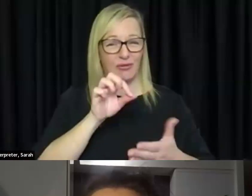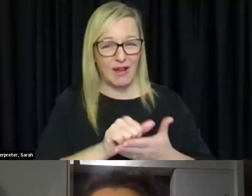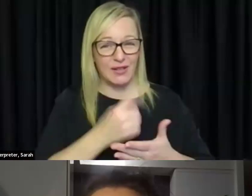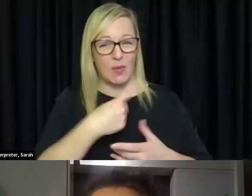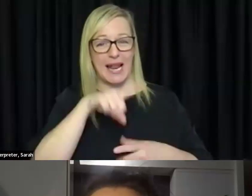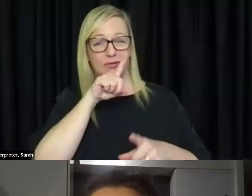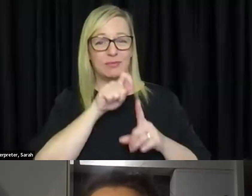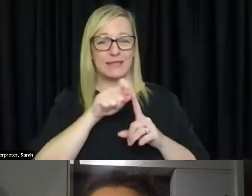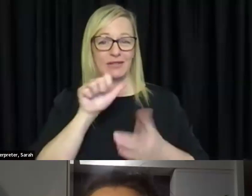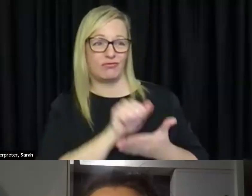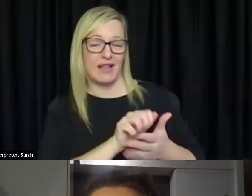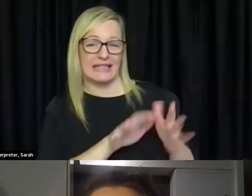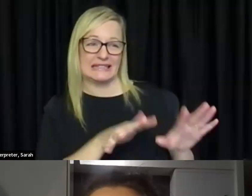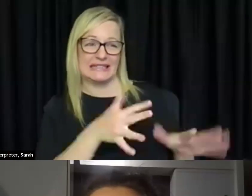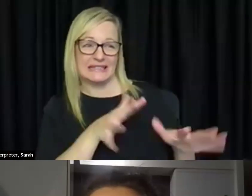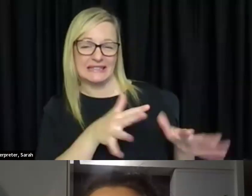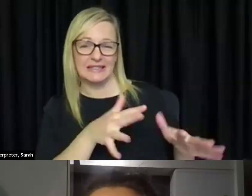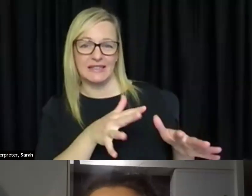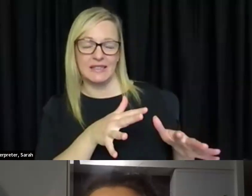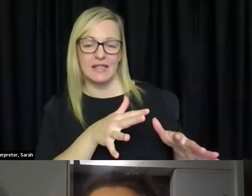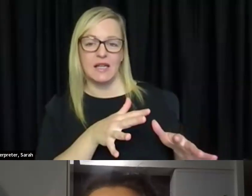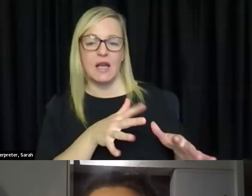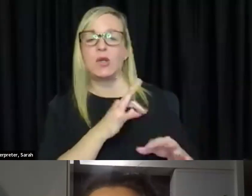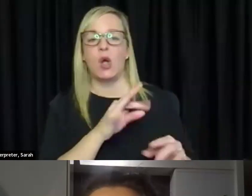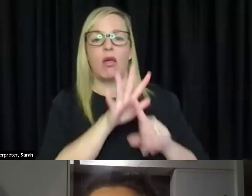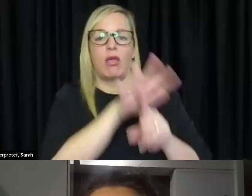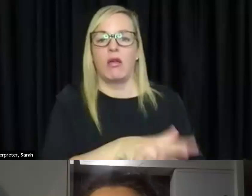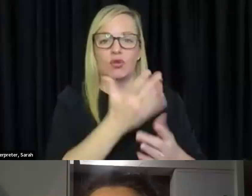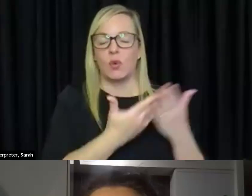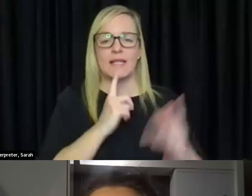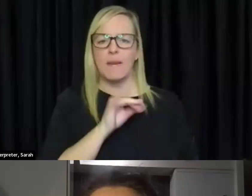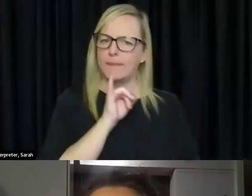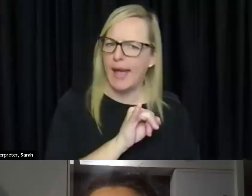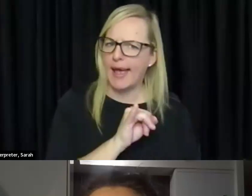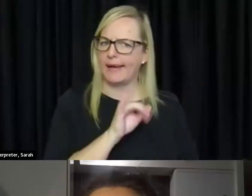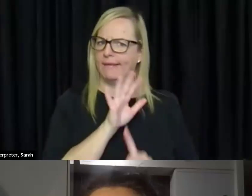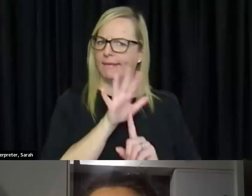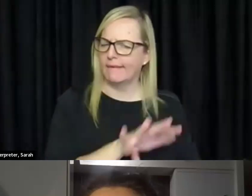That's not to say these stories are bad or you shouldn't read them or the stories are terrible,